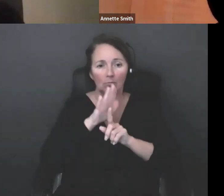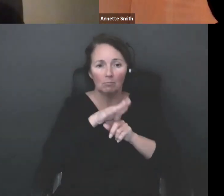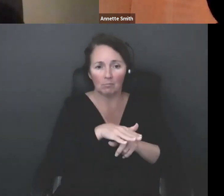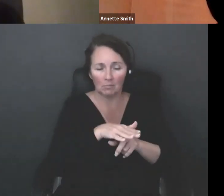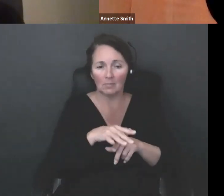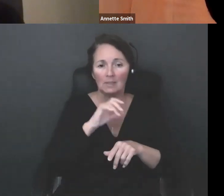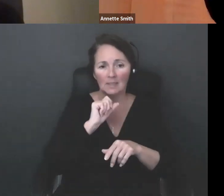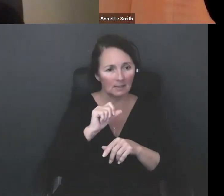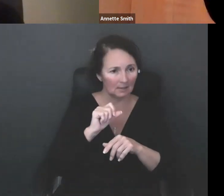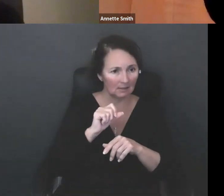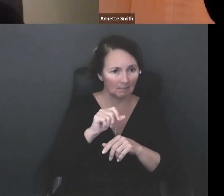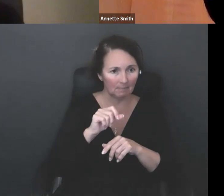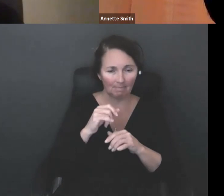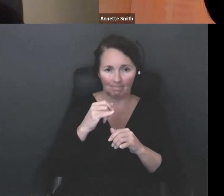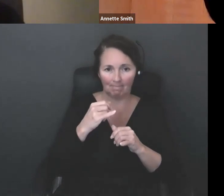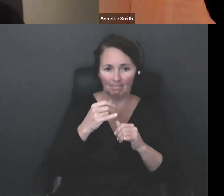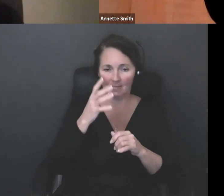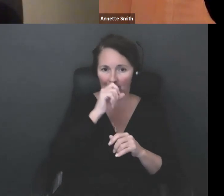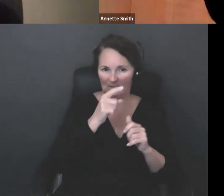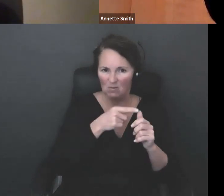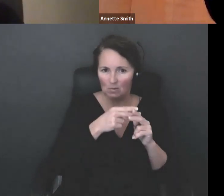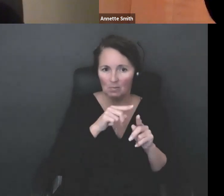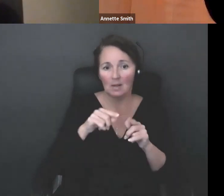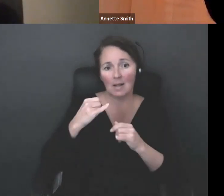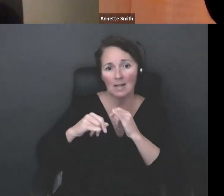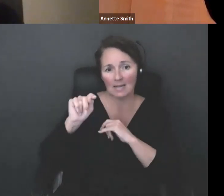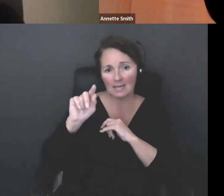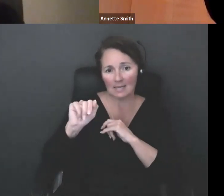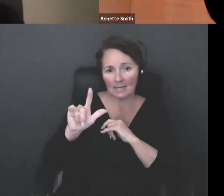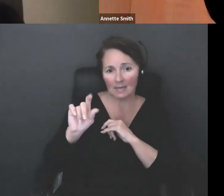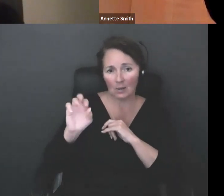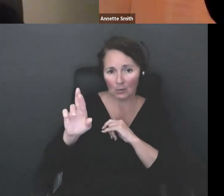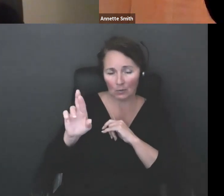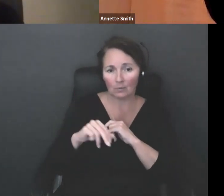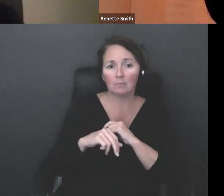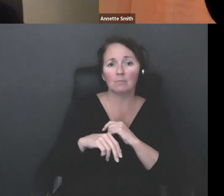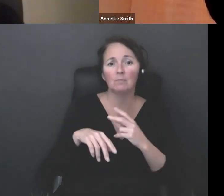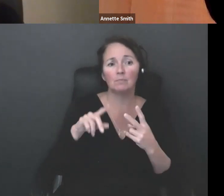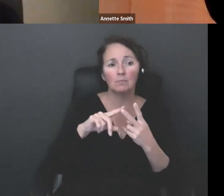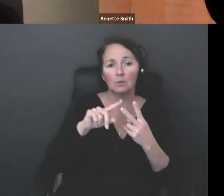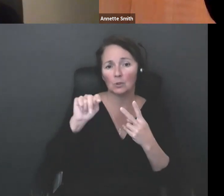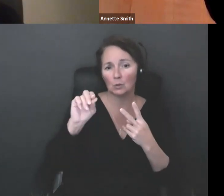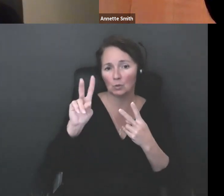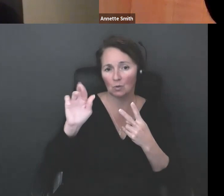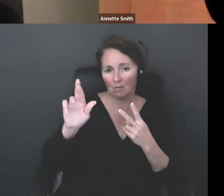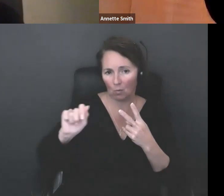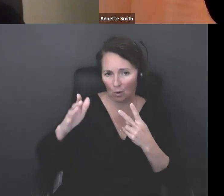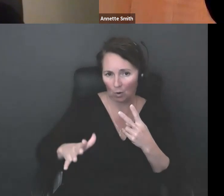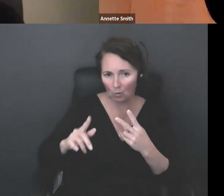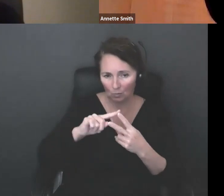an enter sectional approach, and talks a lot about white soup PREM massy